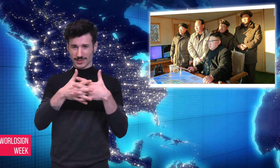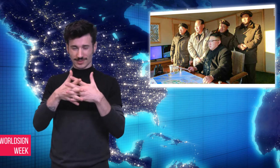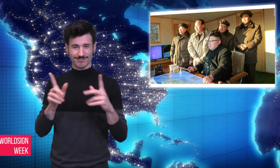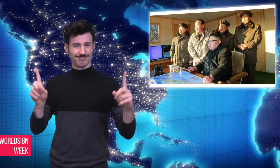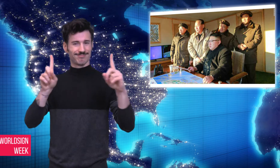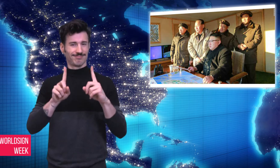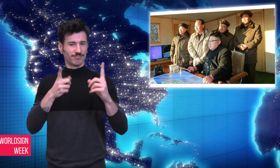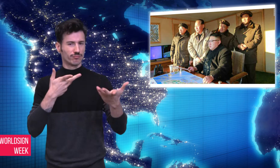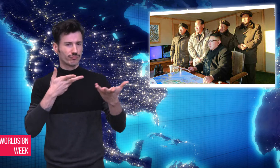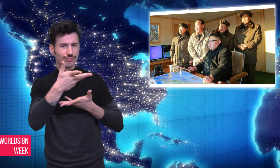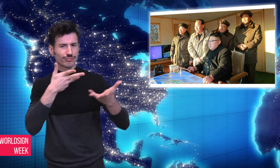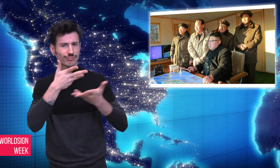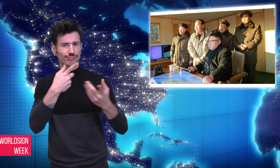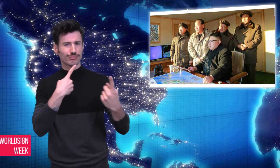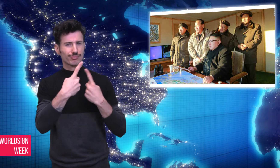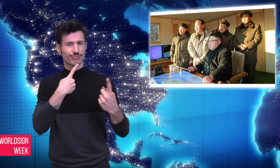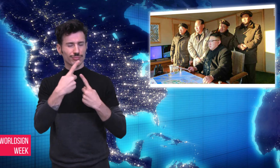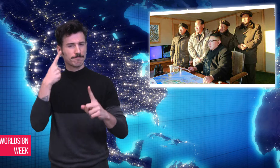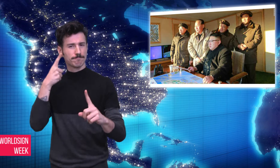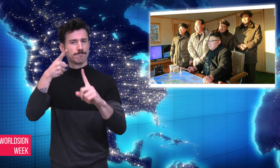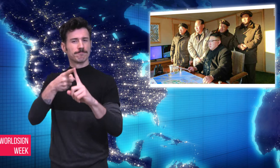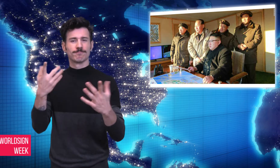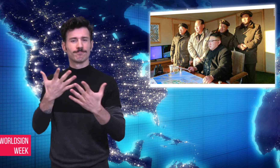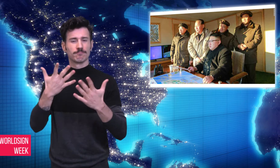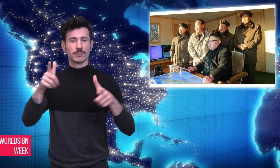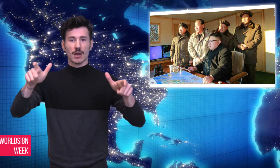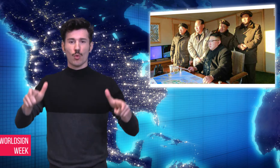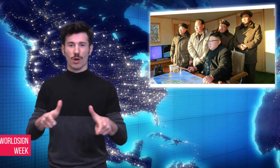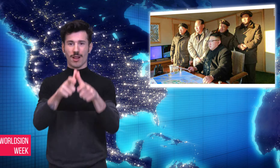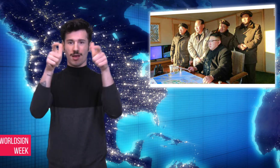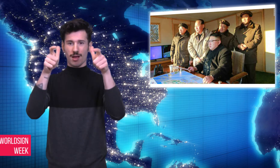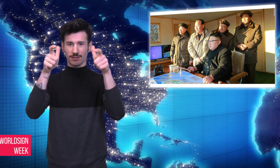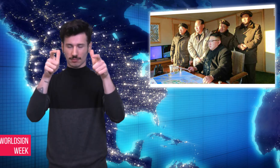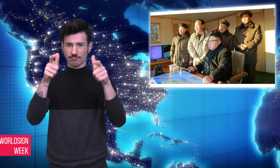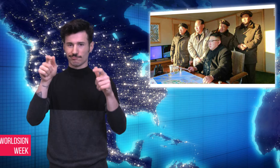announced that his country would stop pursuing